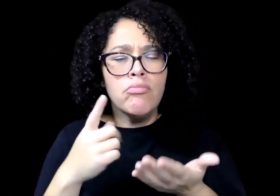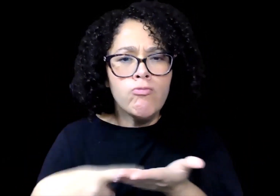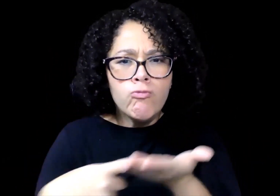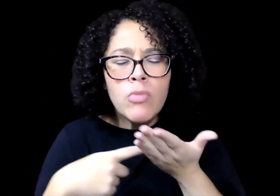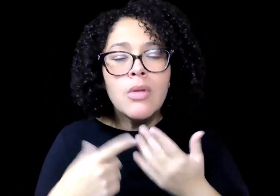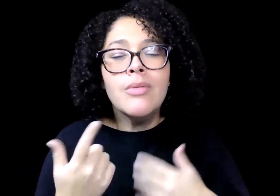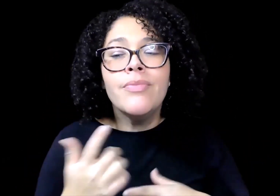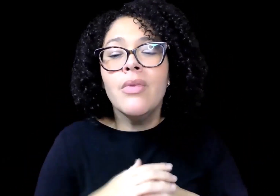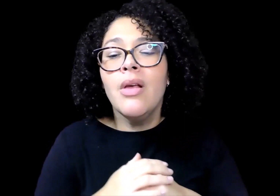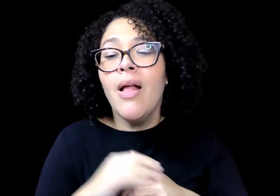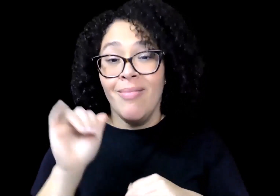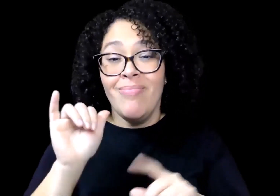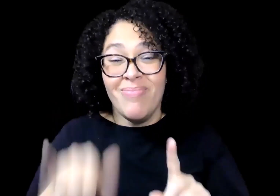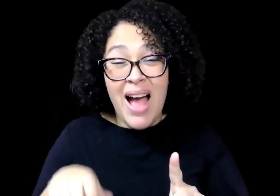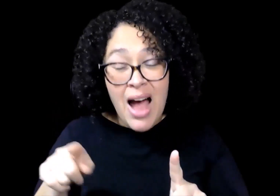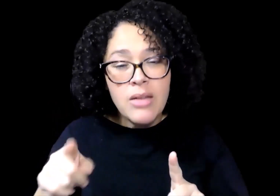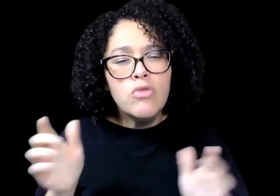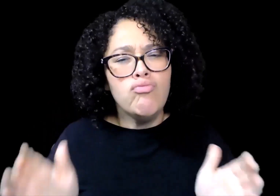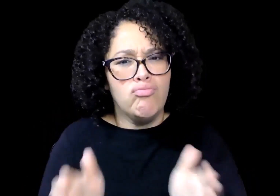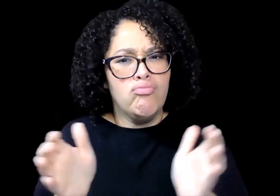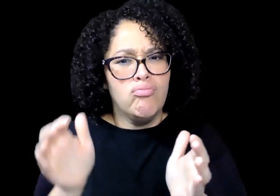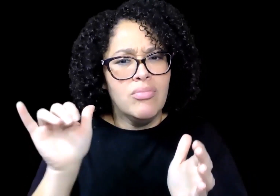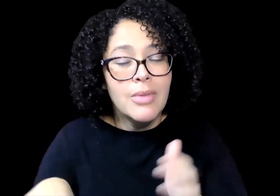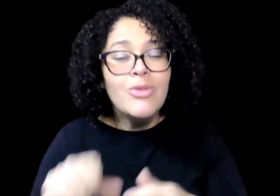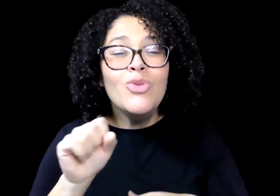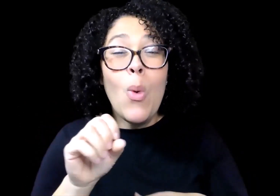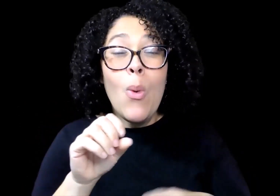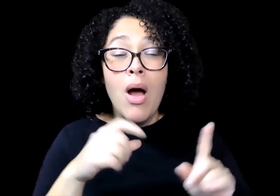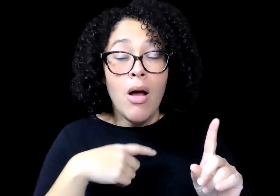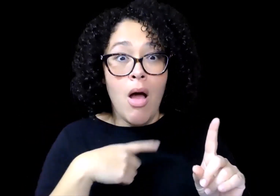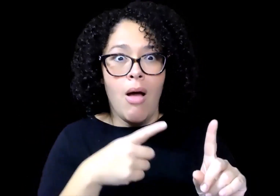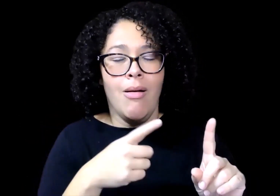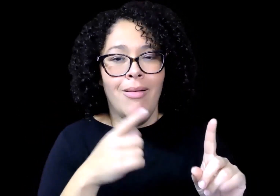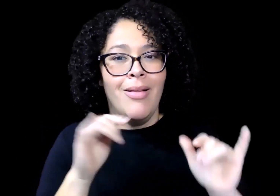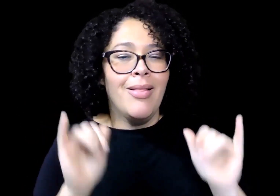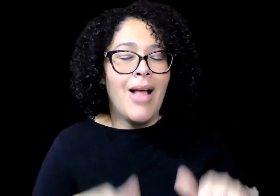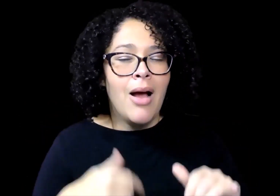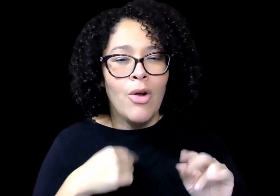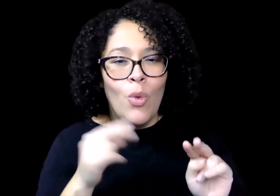and we've talked about a number of topics that things that would do well